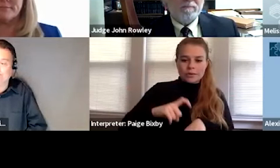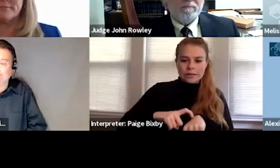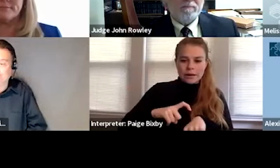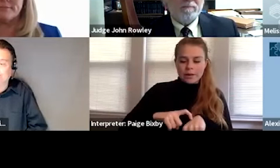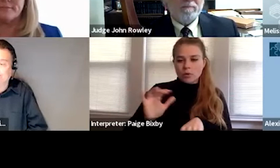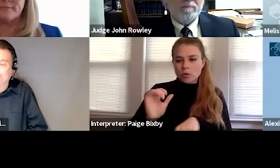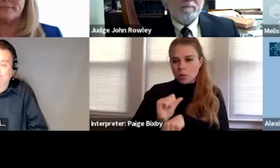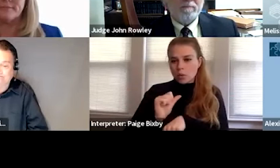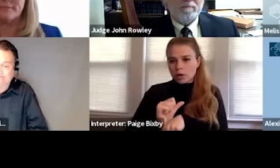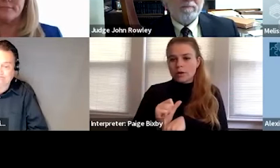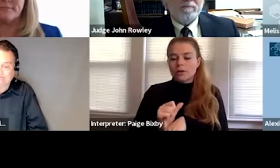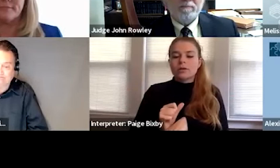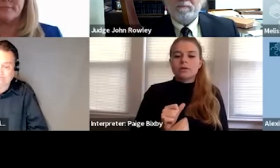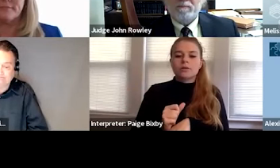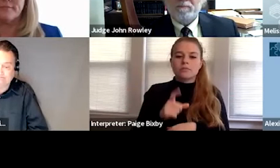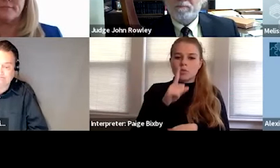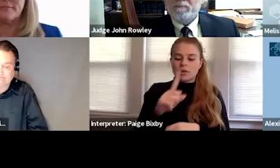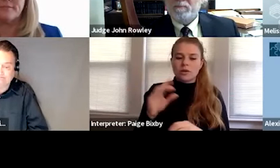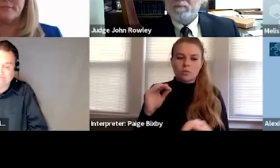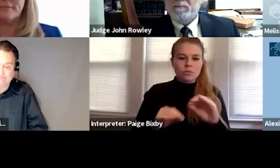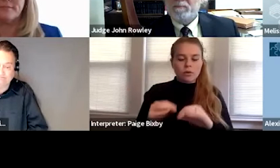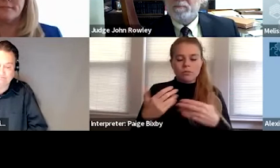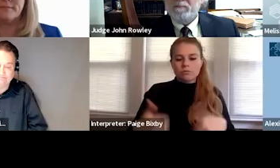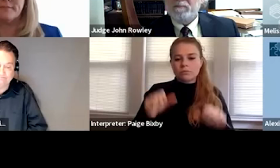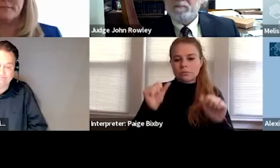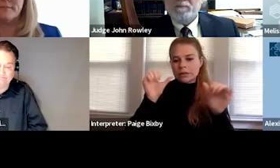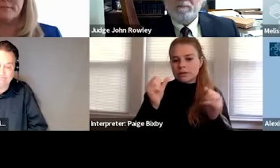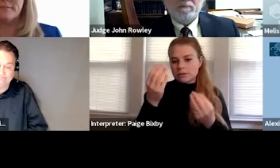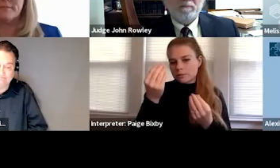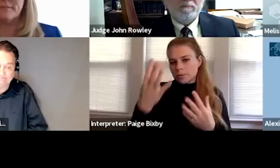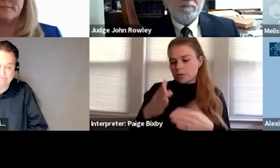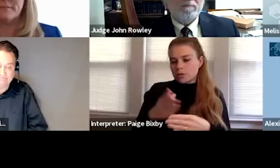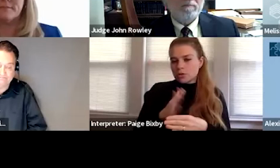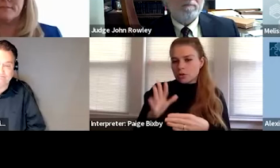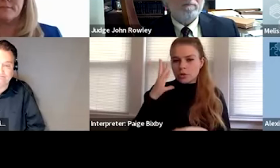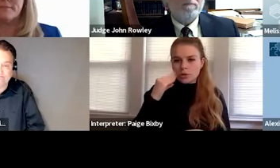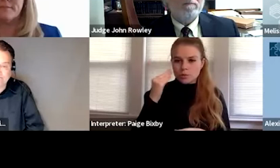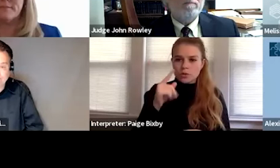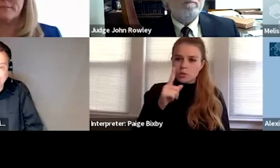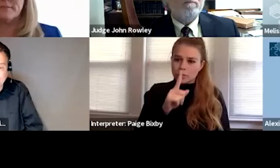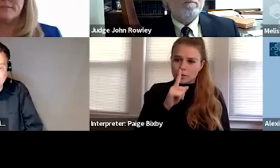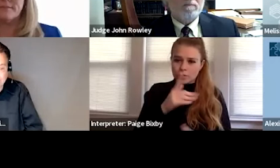in pulling together all of this tremendous information and sharing your experiences. We greatly appreciate it.